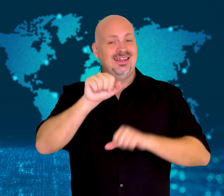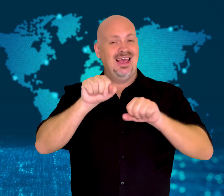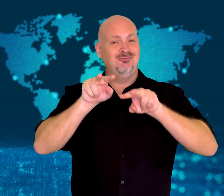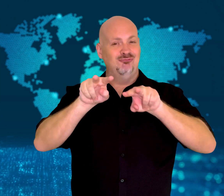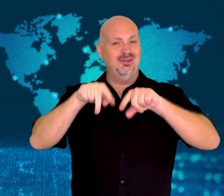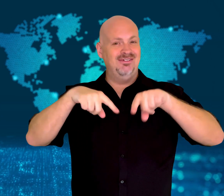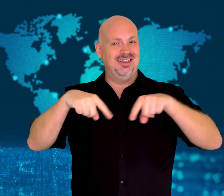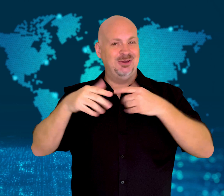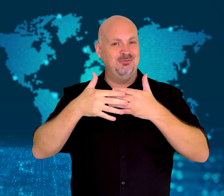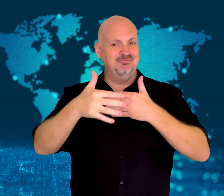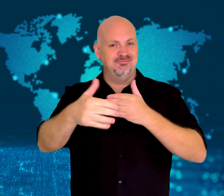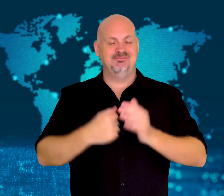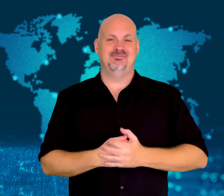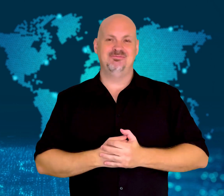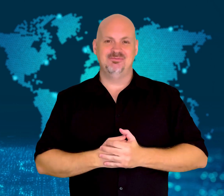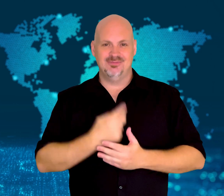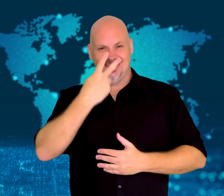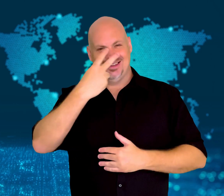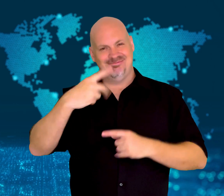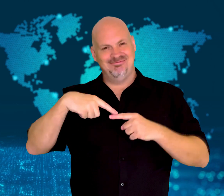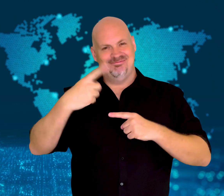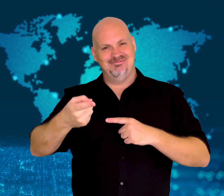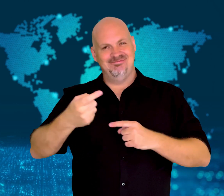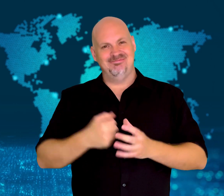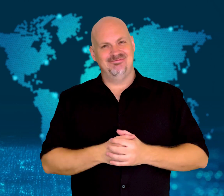to get new video updates! See you next time!